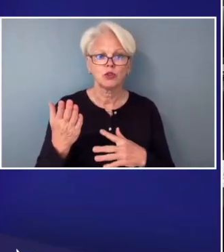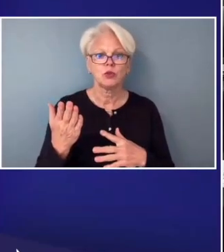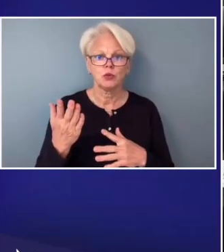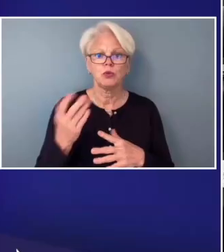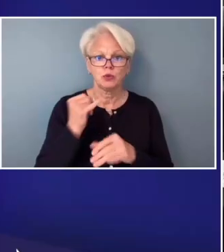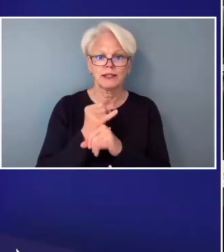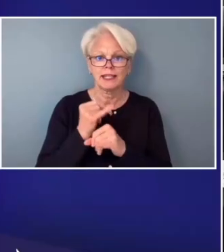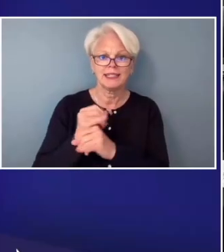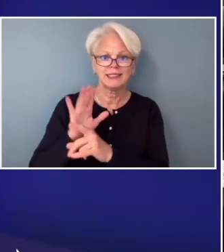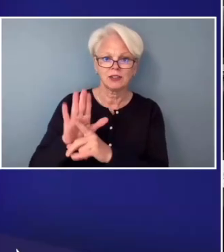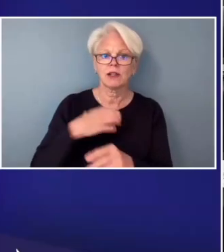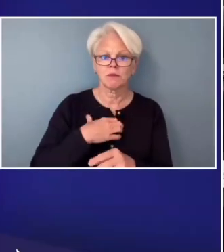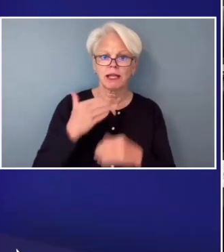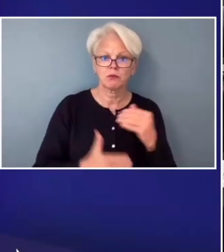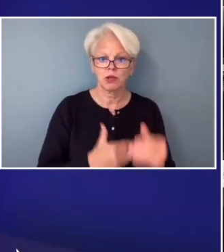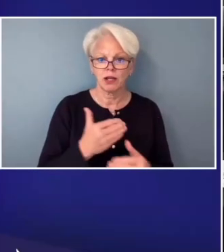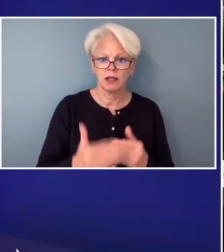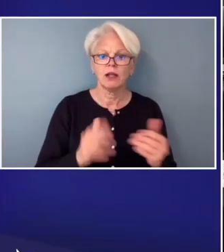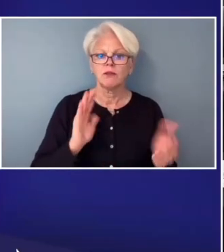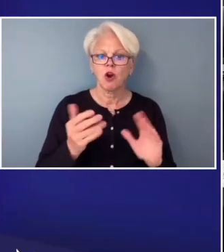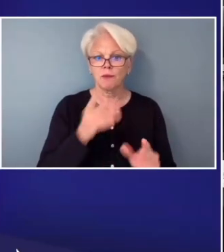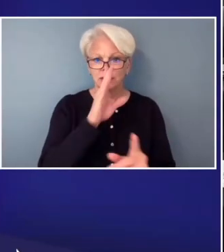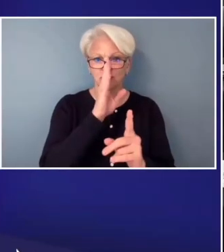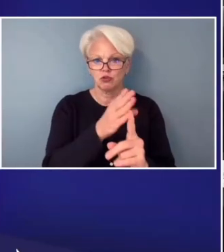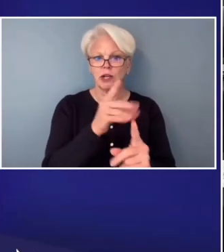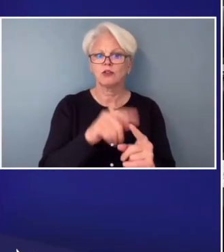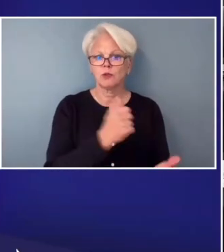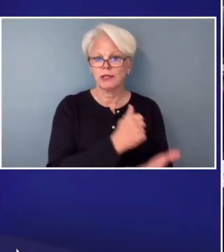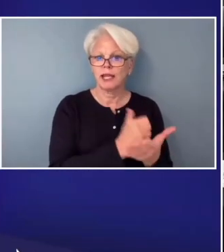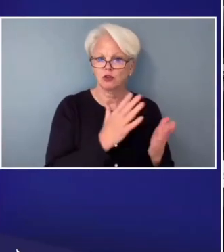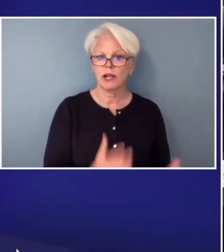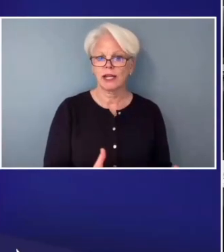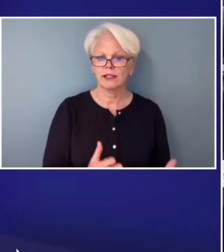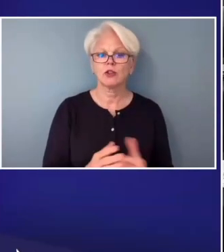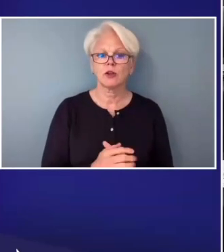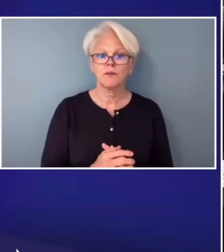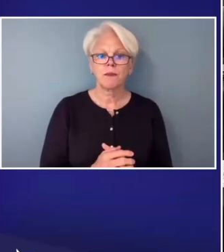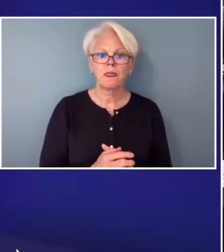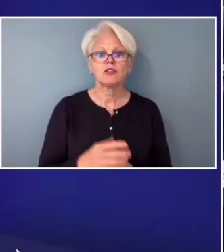uh, complaint policy 1st is always a direct line to the accreditor. So I would just encourage you to take a peek at that and maybe